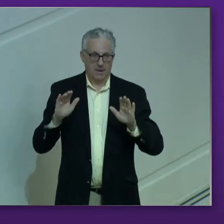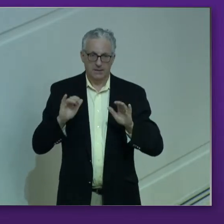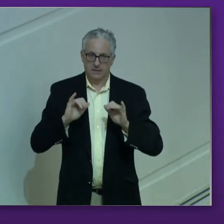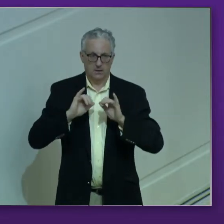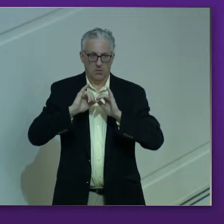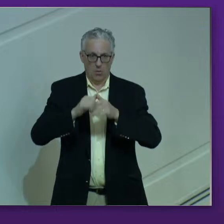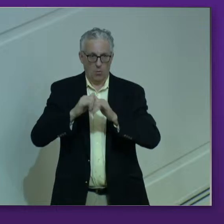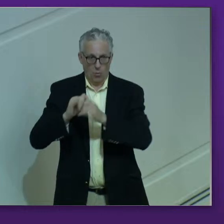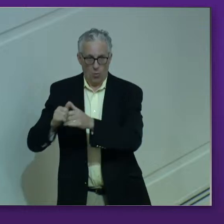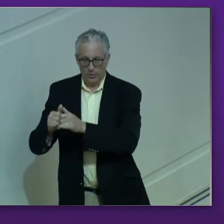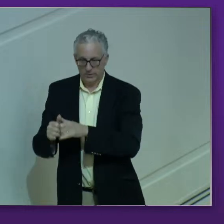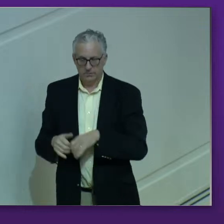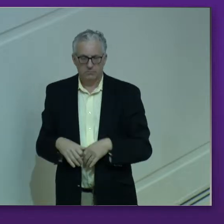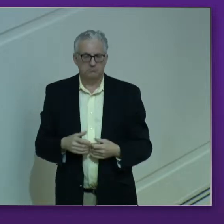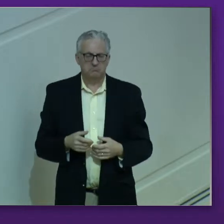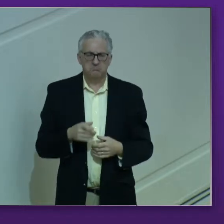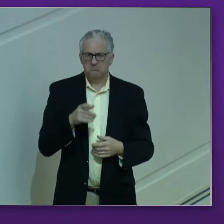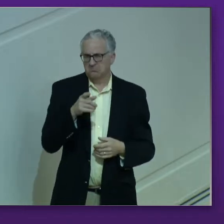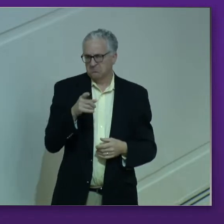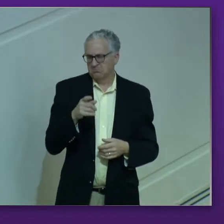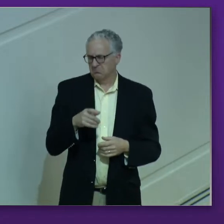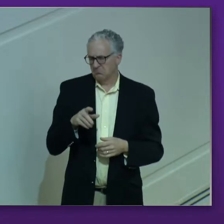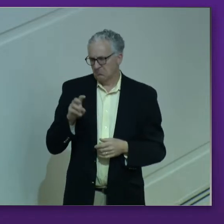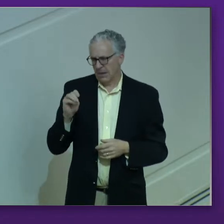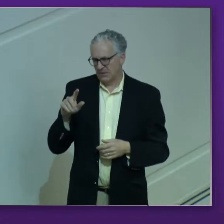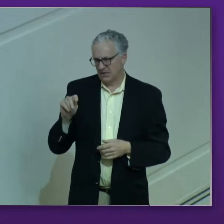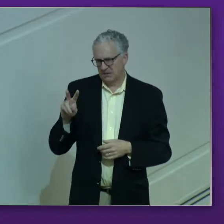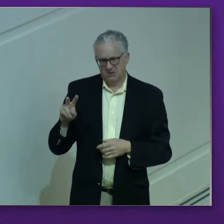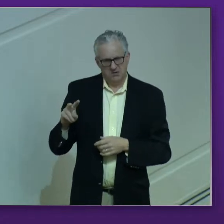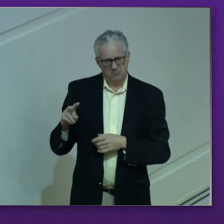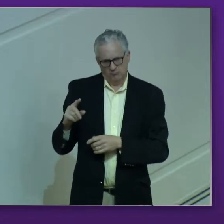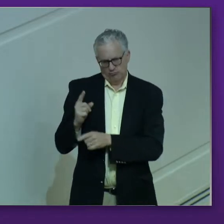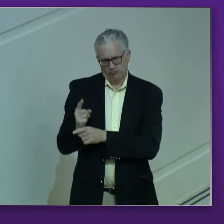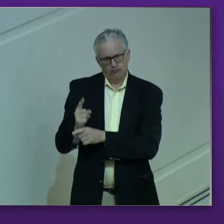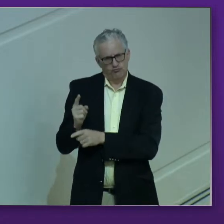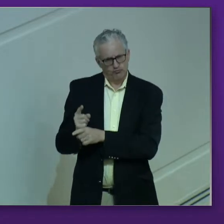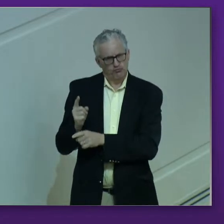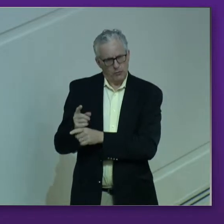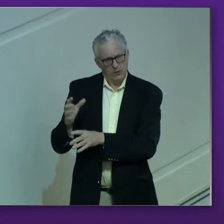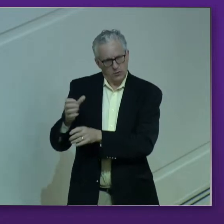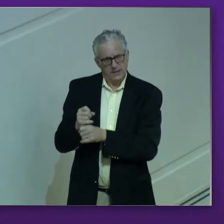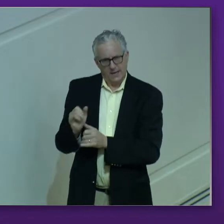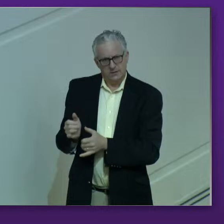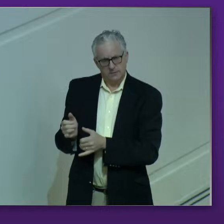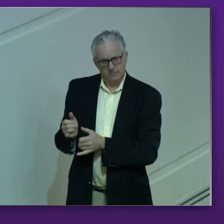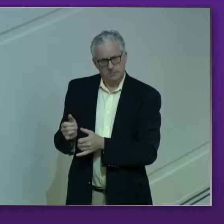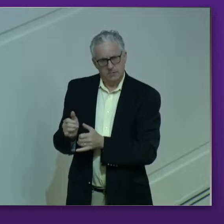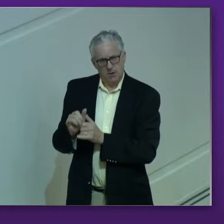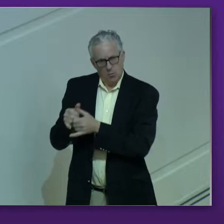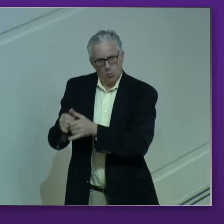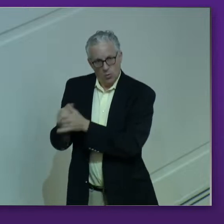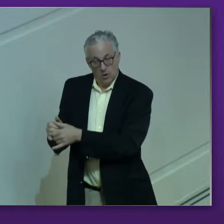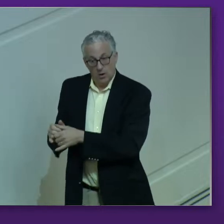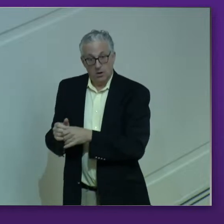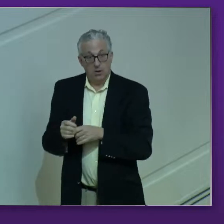LIKE TO CONGRATULATE MCTV ON SOME AMAZING AWARDS THIS YEAR.